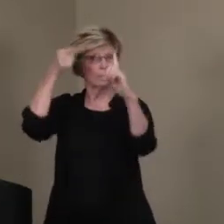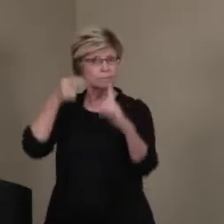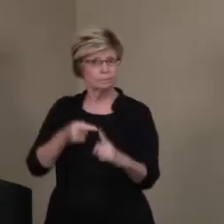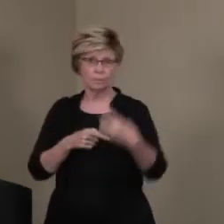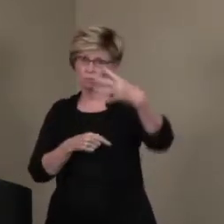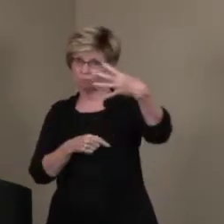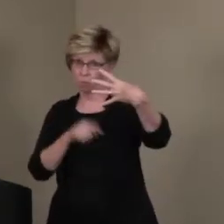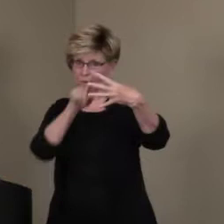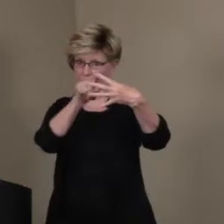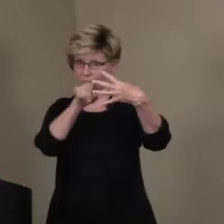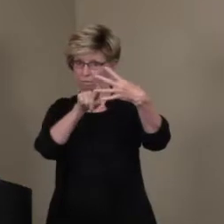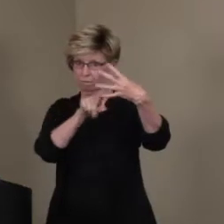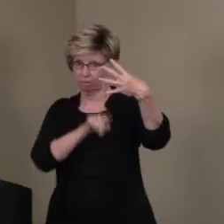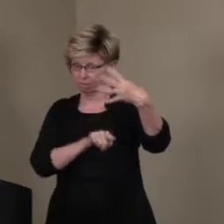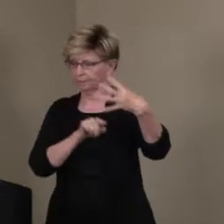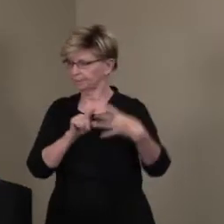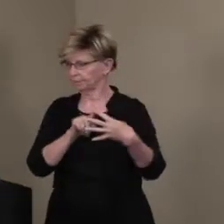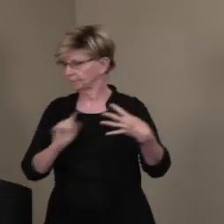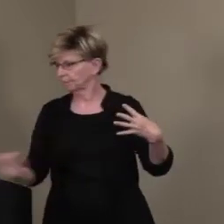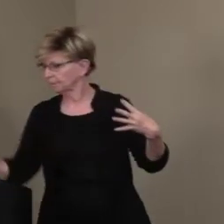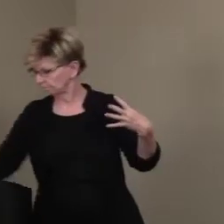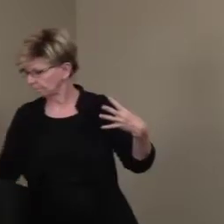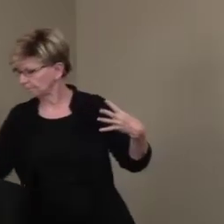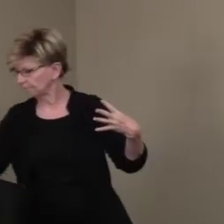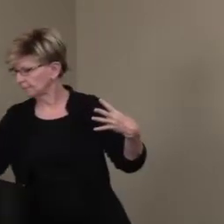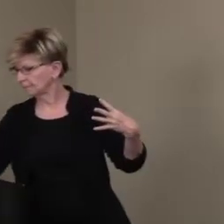We have four learning objectives.